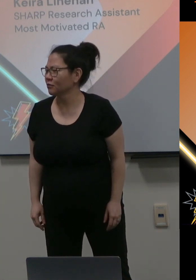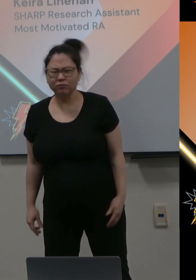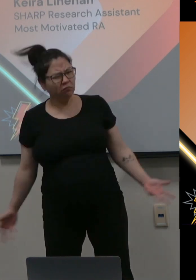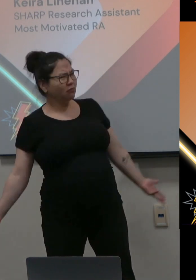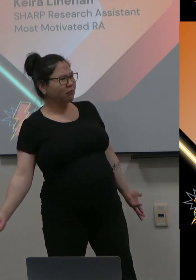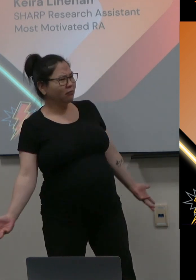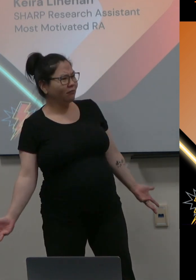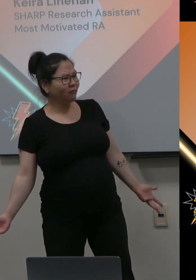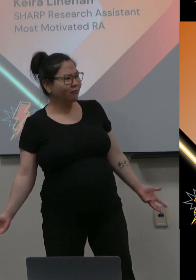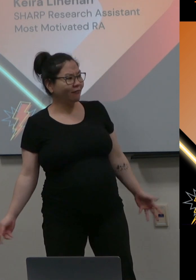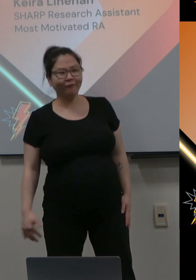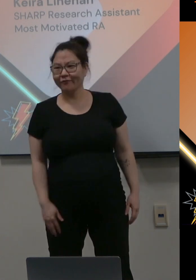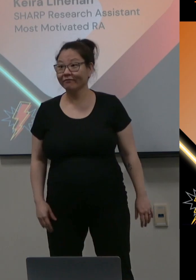I already emailed them that I'm on vacation.